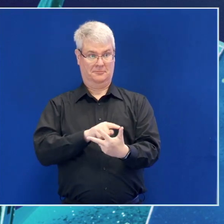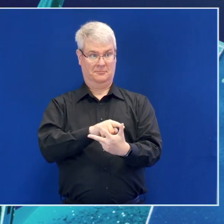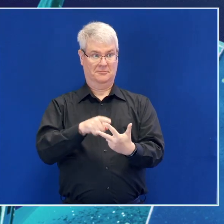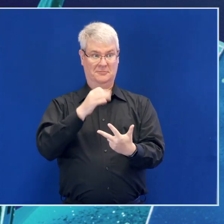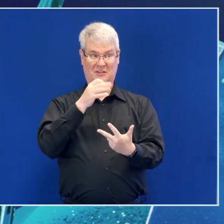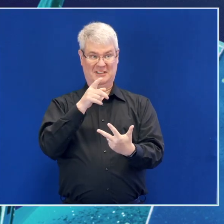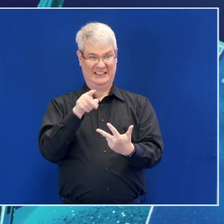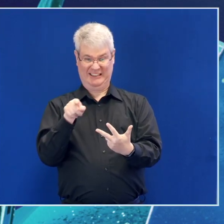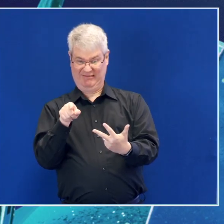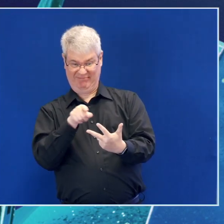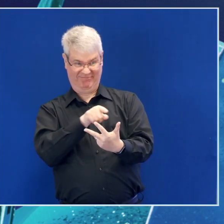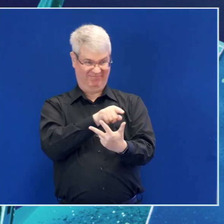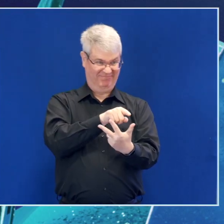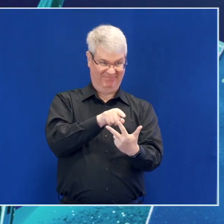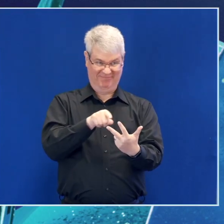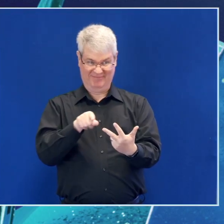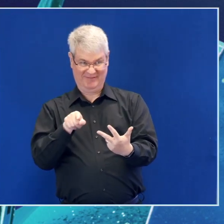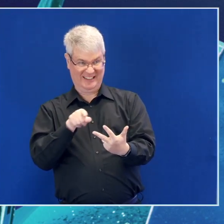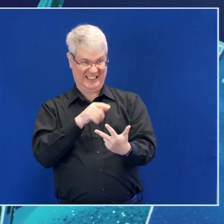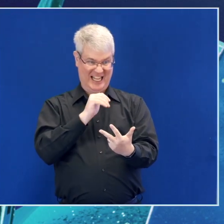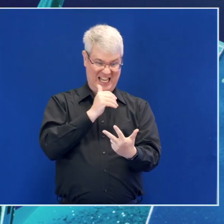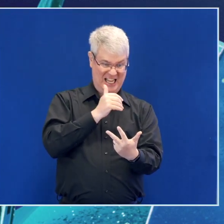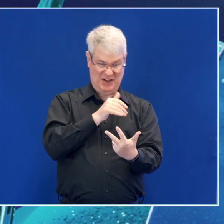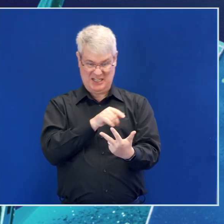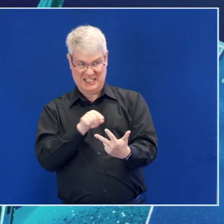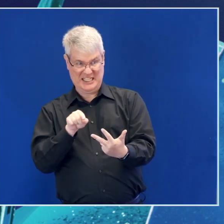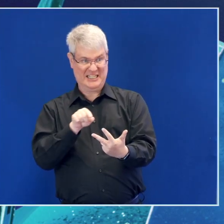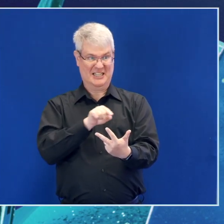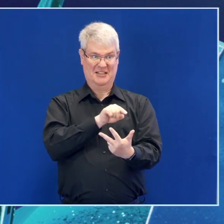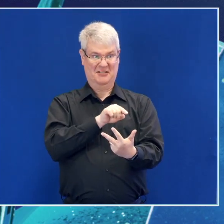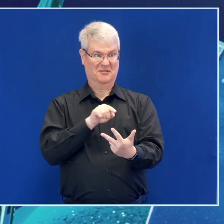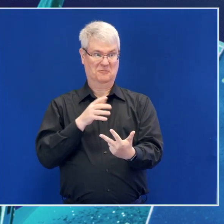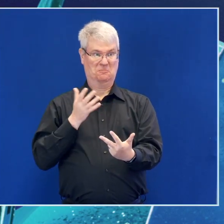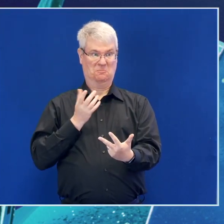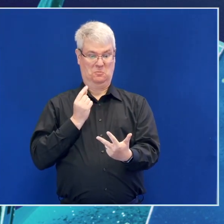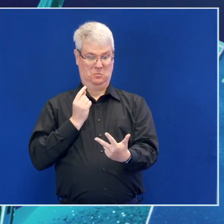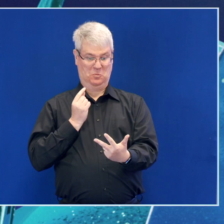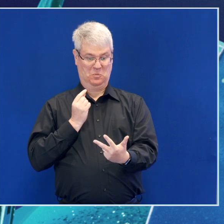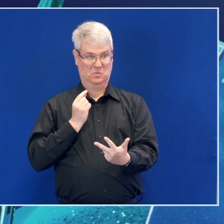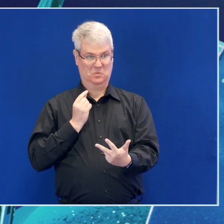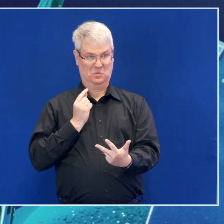or don't know how to ask. So I would just click on the middle prompt here, which is,